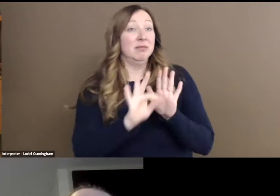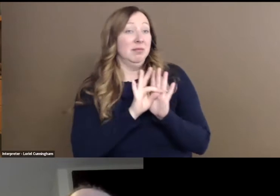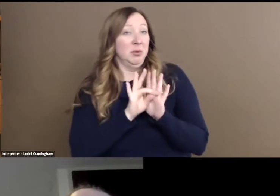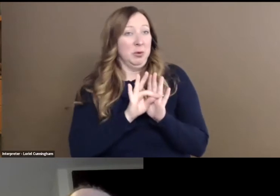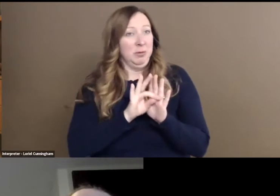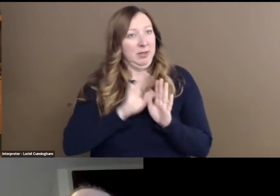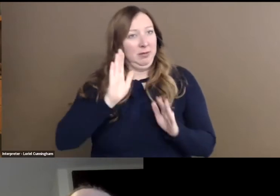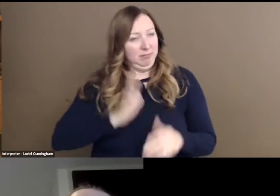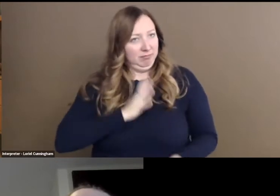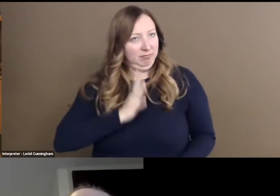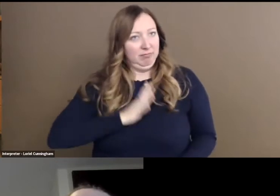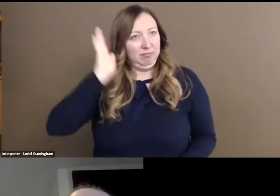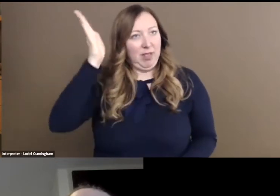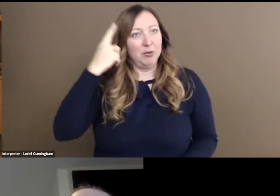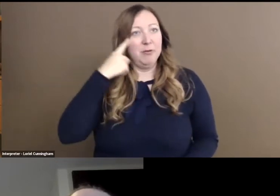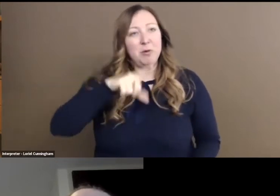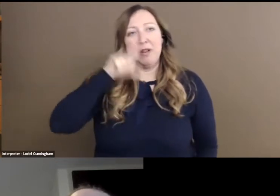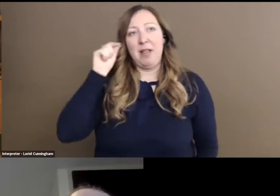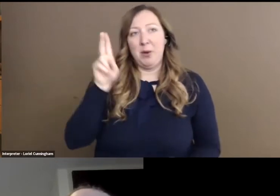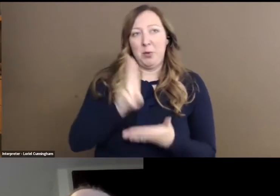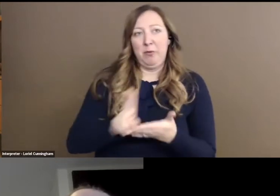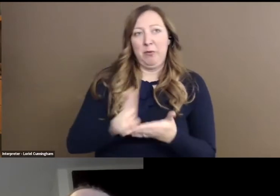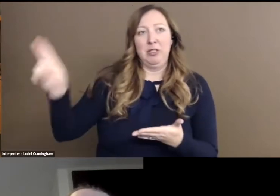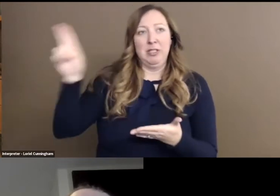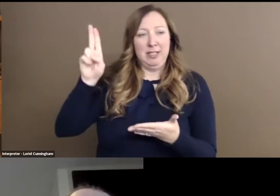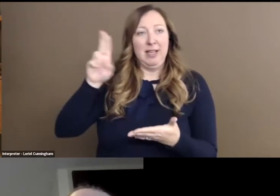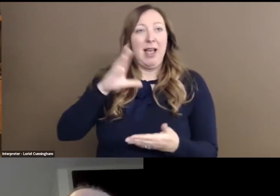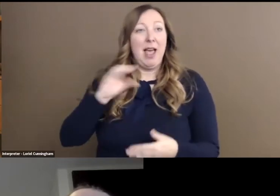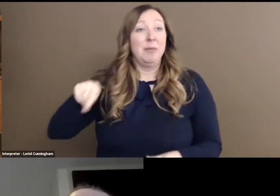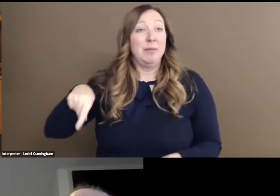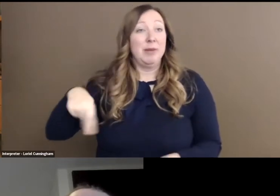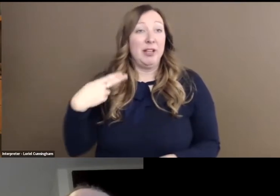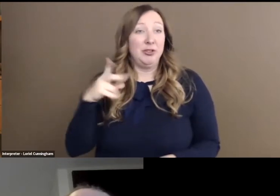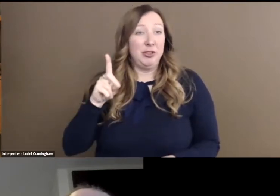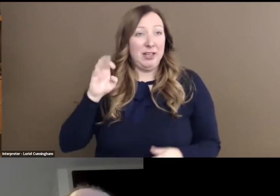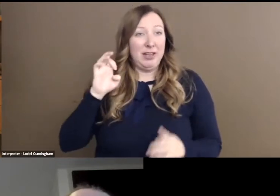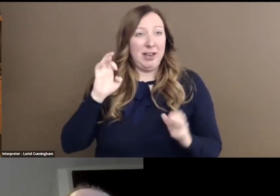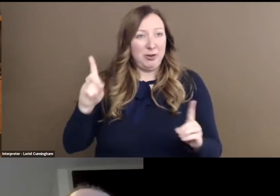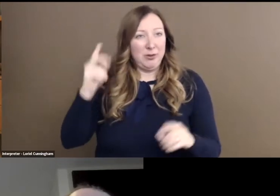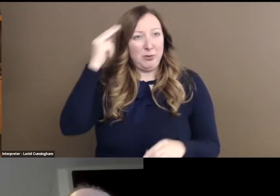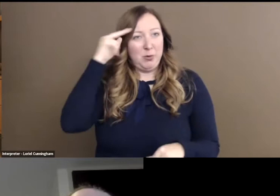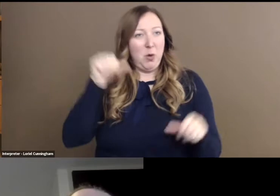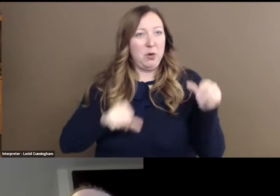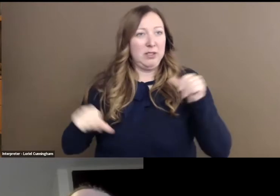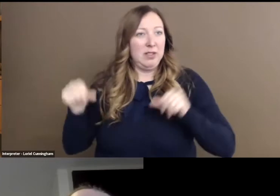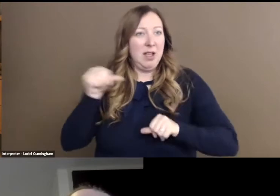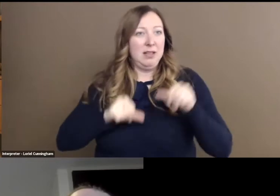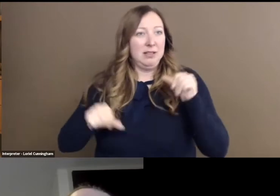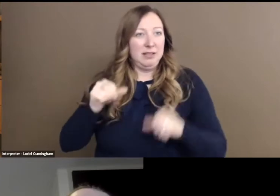gallaudet universities and the phd in